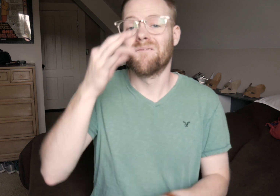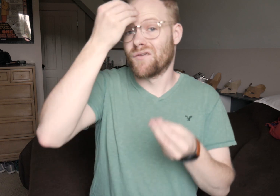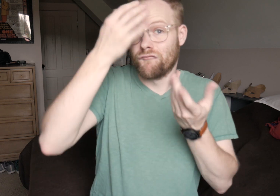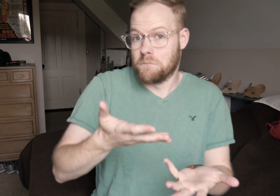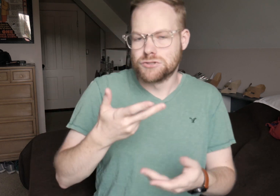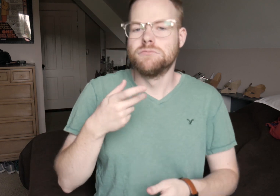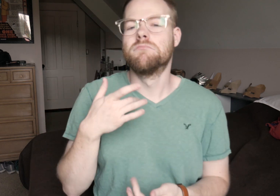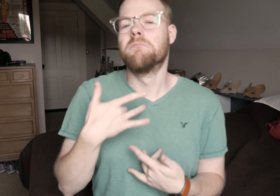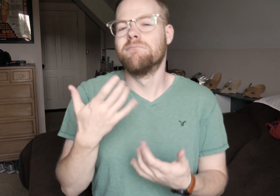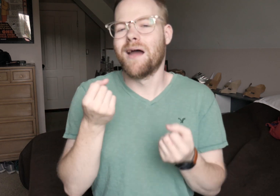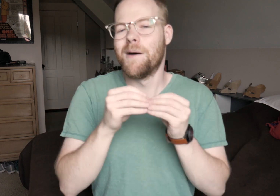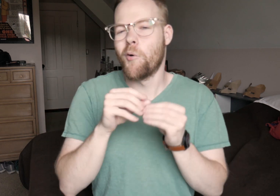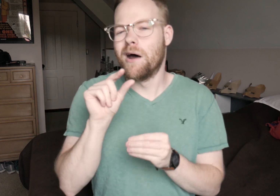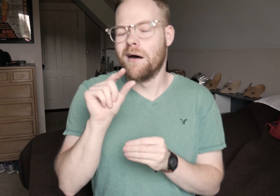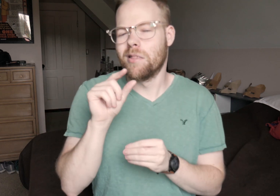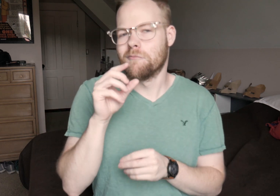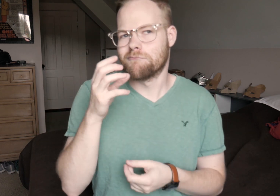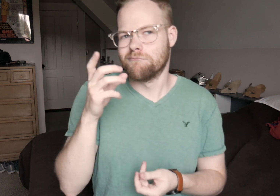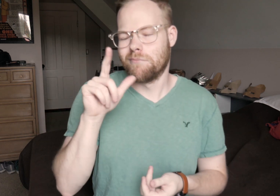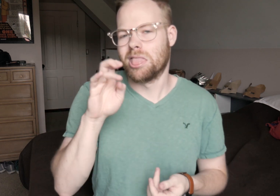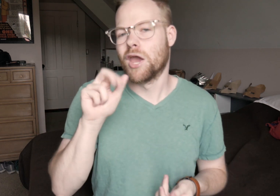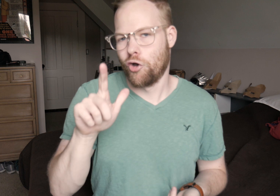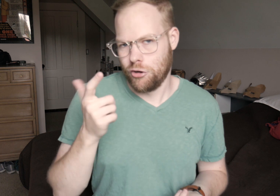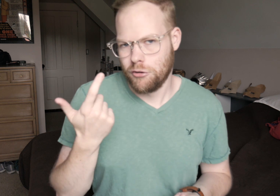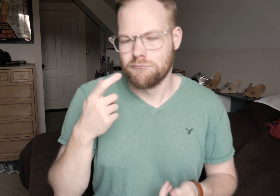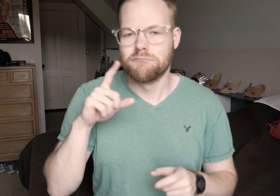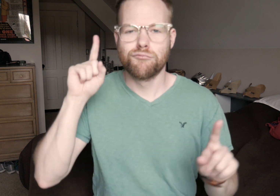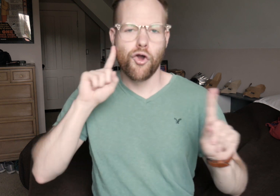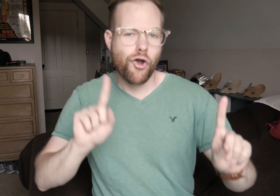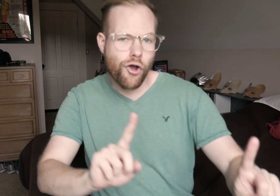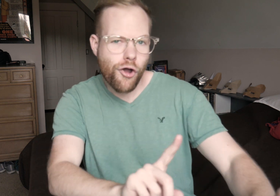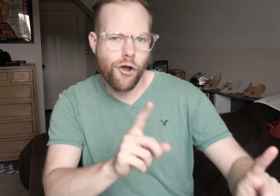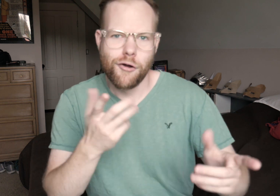If it's just information, it tends to be signed a little more literal. [heard multiple times and moving around]